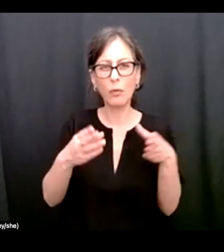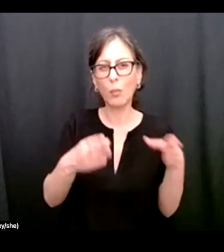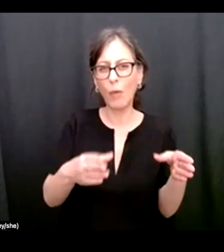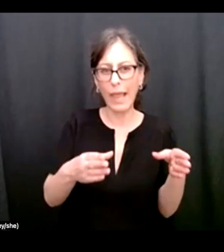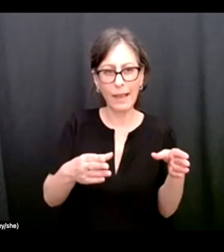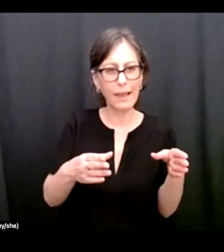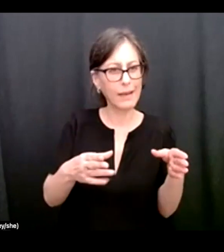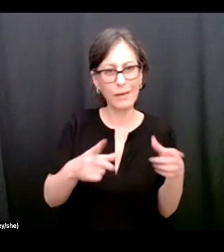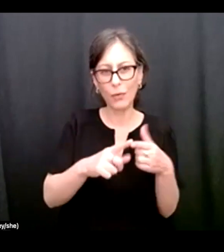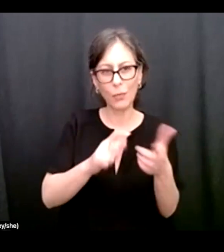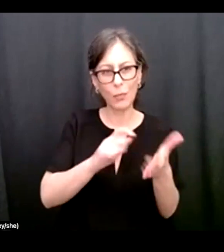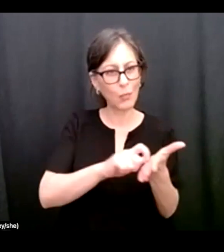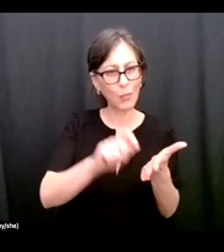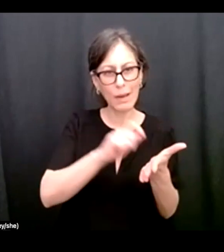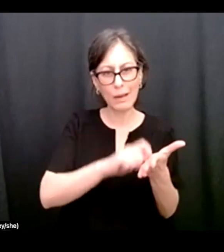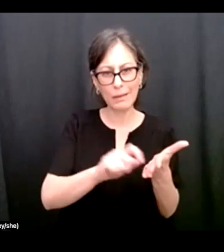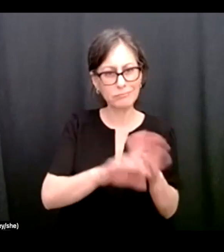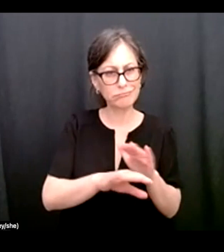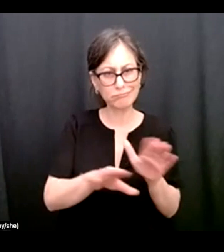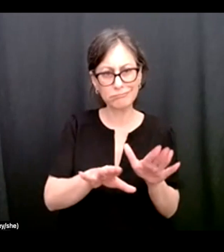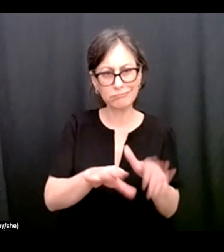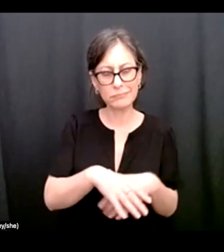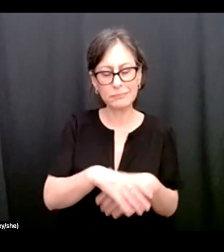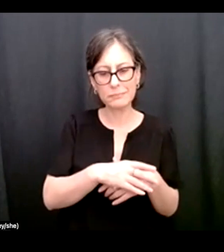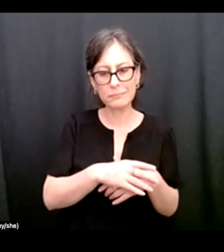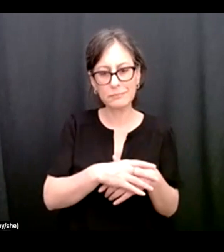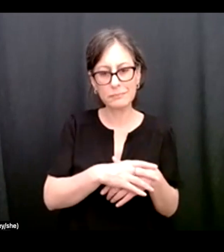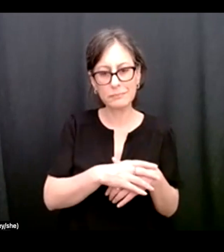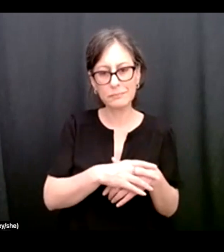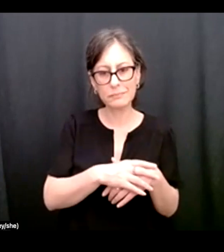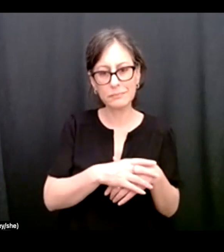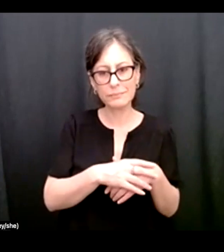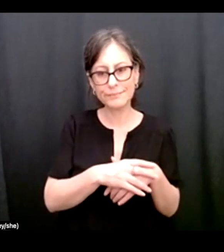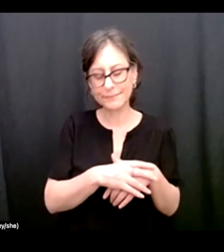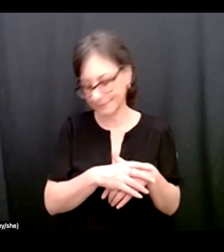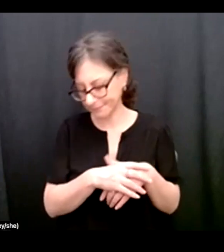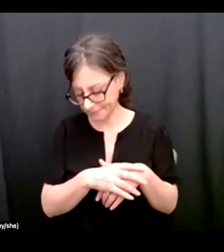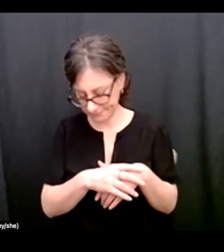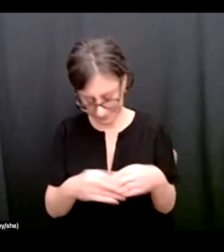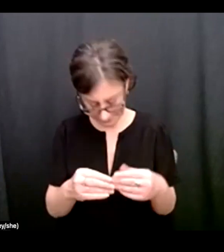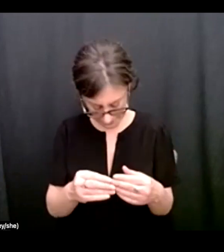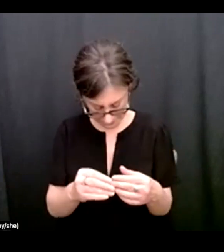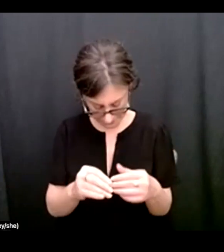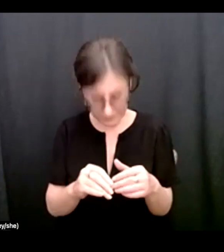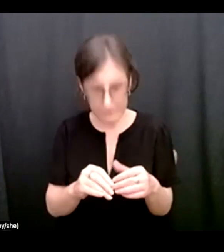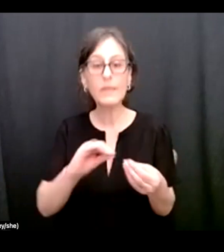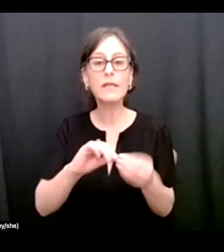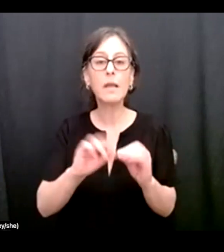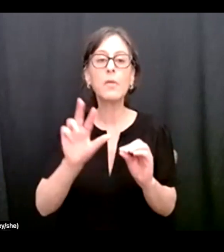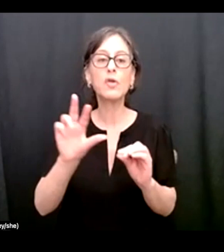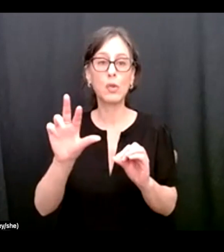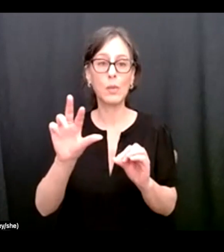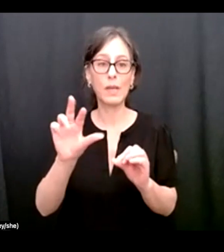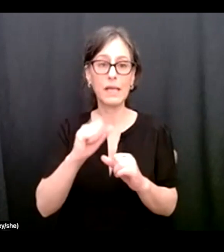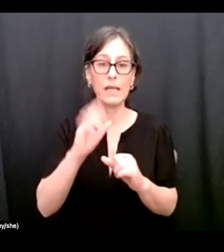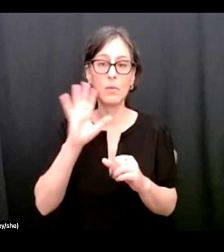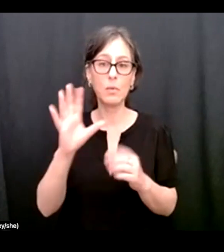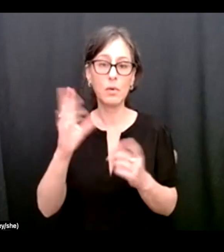to write. And I think in terms of, let's go to number three, number three is